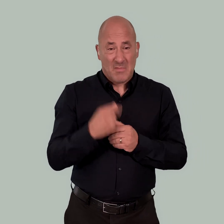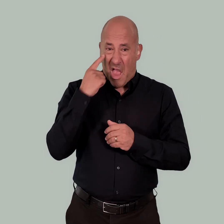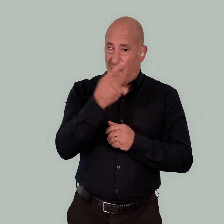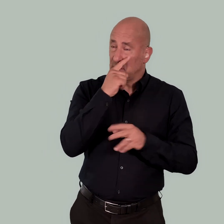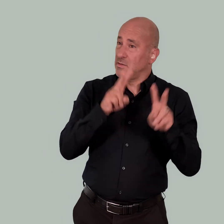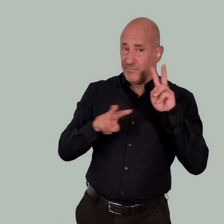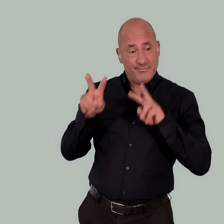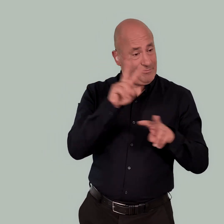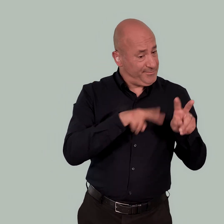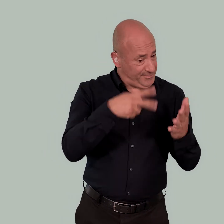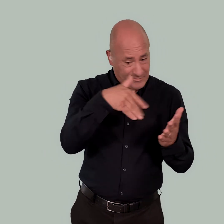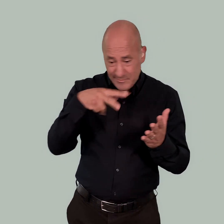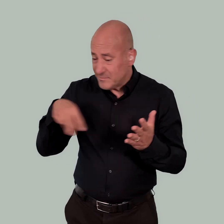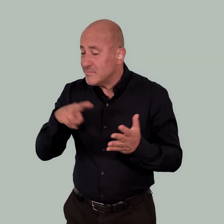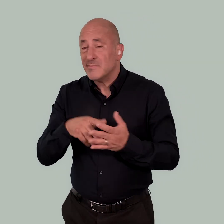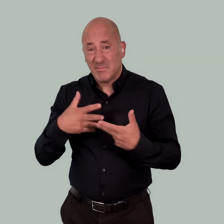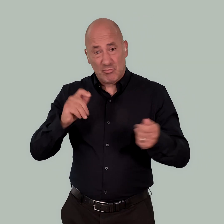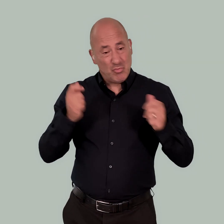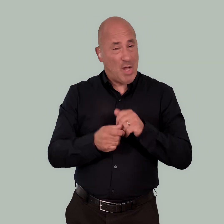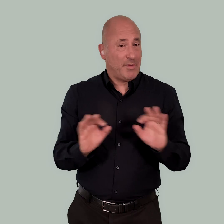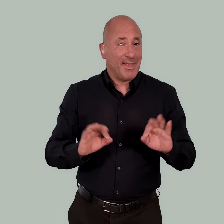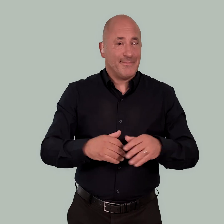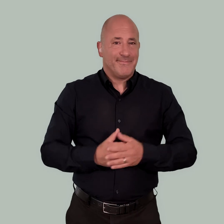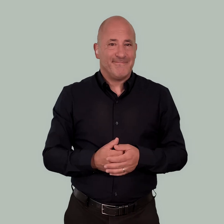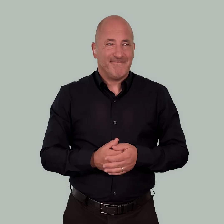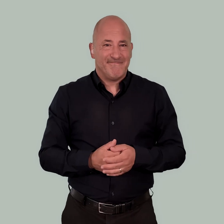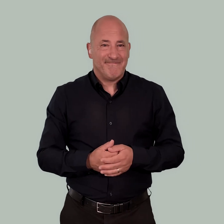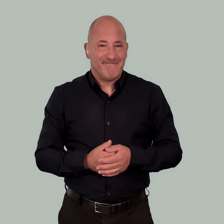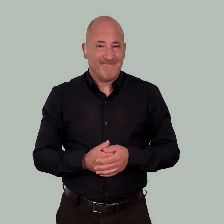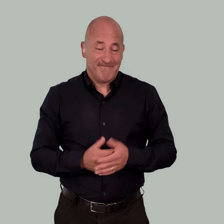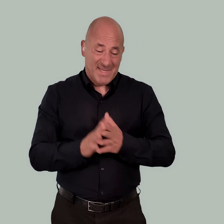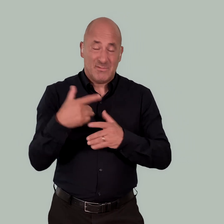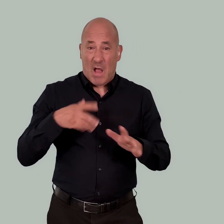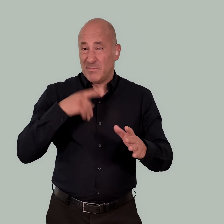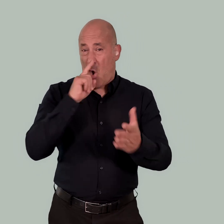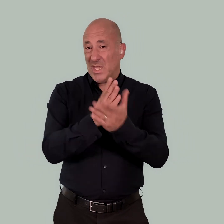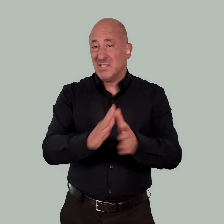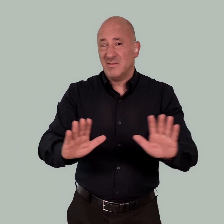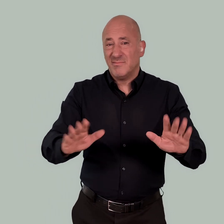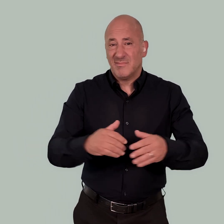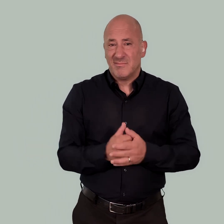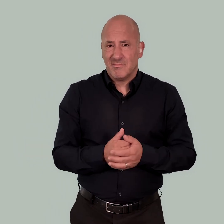The evidence suggests they have not. 669. Here, we must be honest: